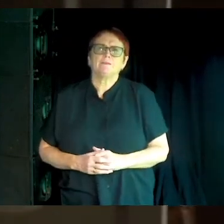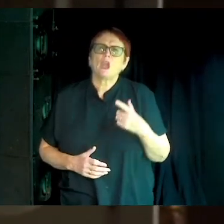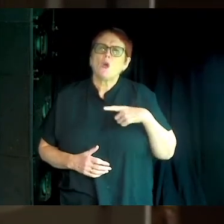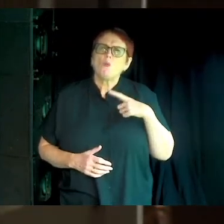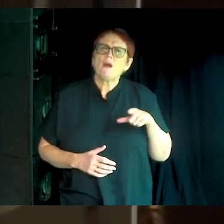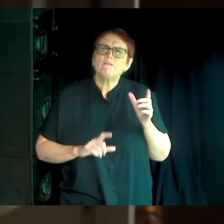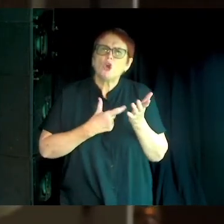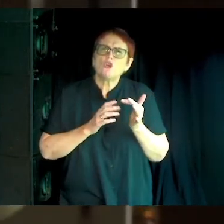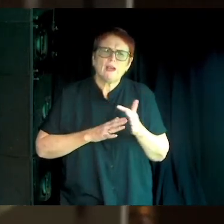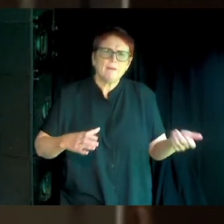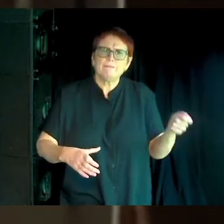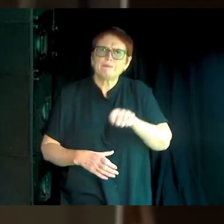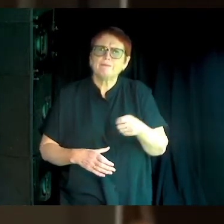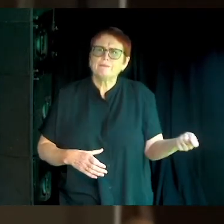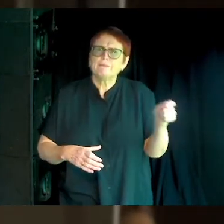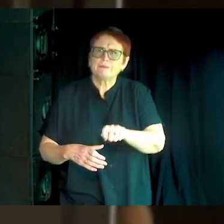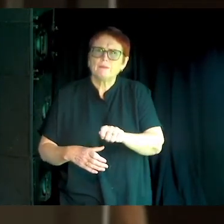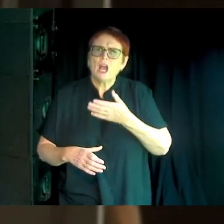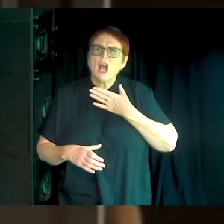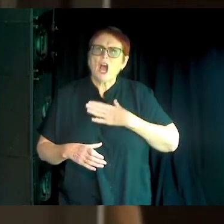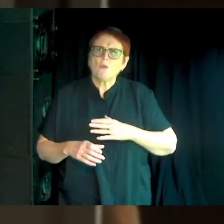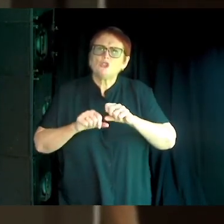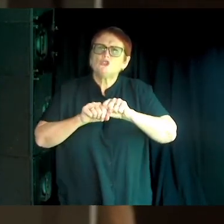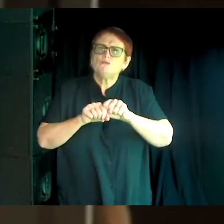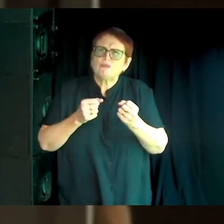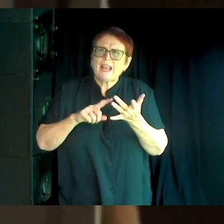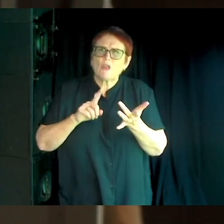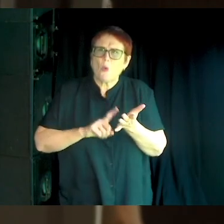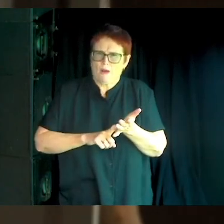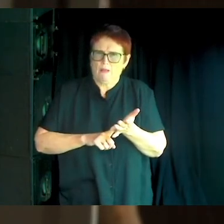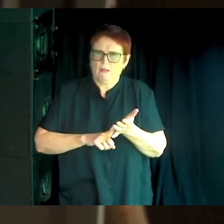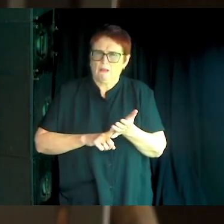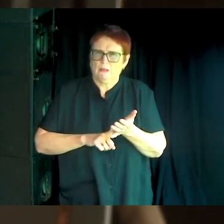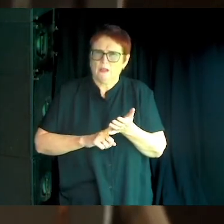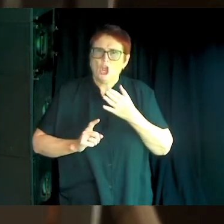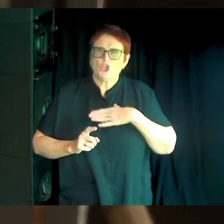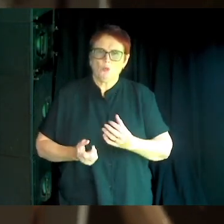two spoon to do it because I want to break the coconut oil out so when you break the oil out